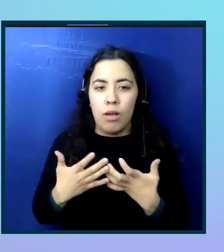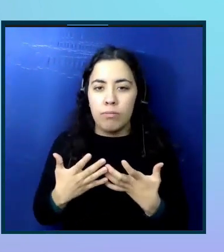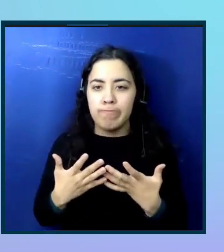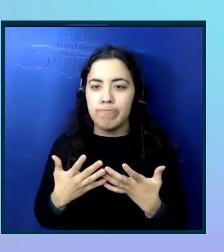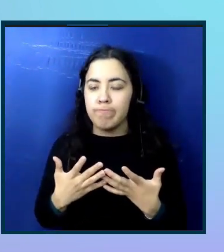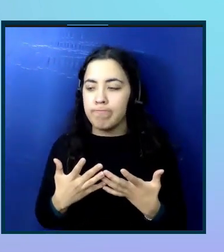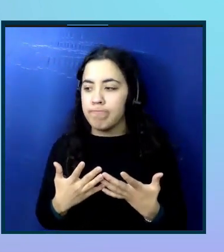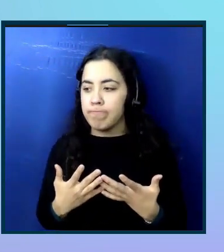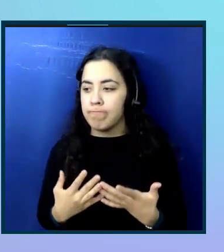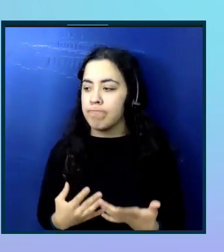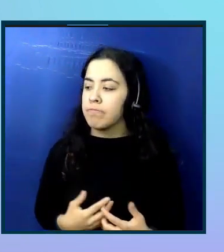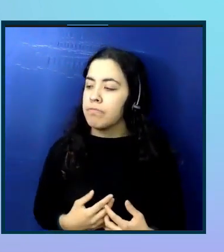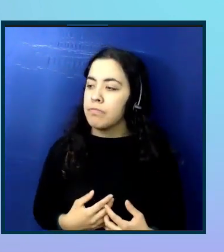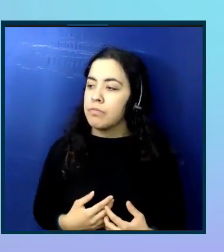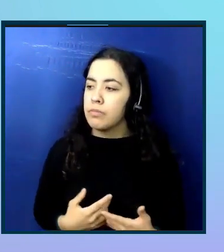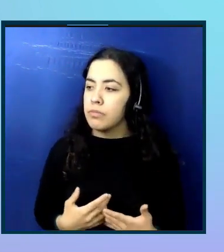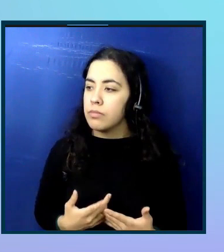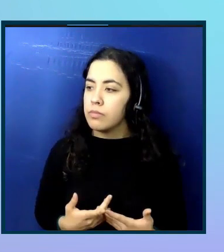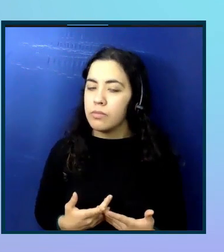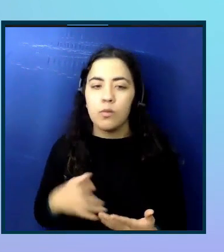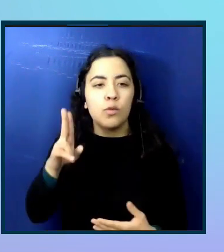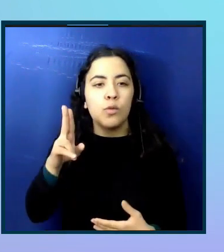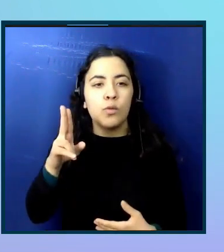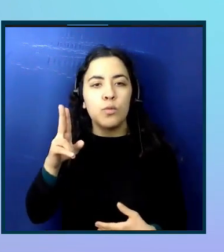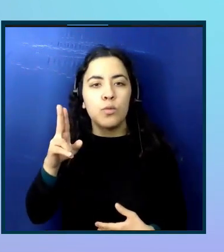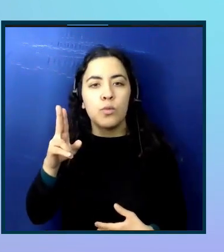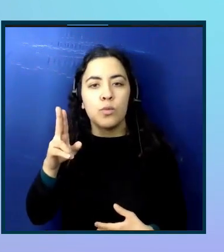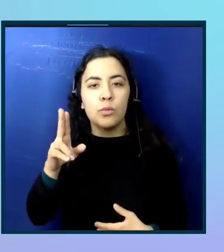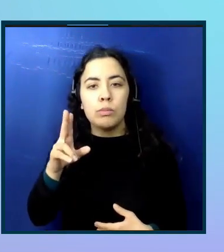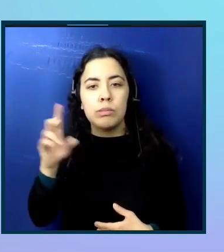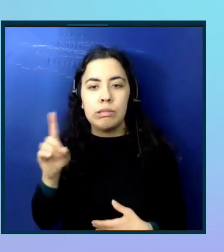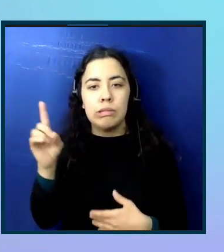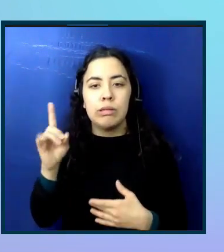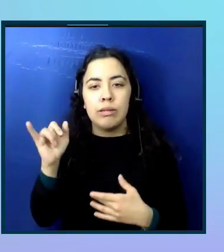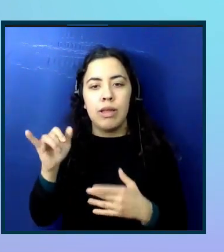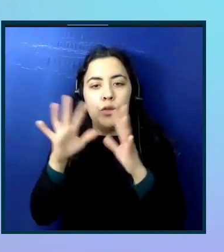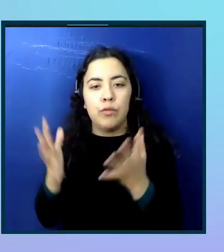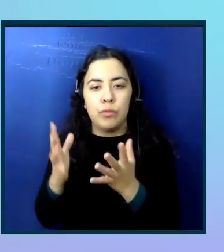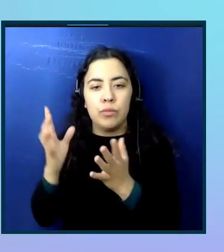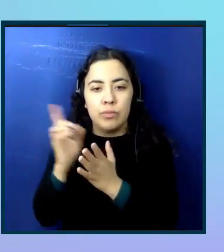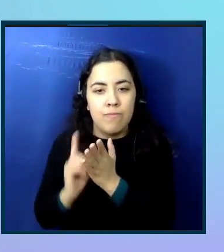to the University of Minnesota Duluth and major in art.